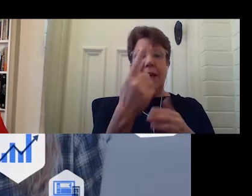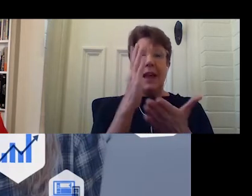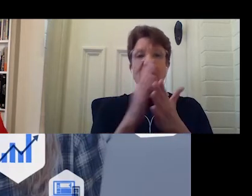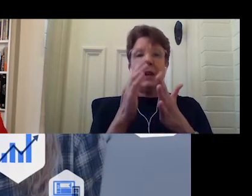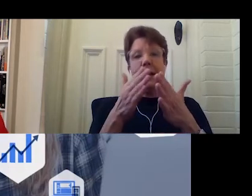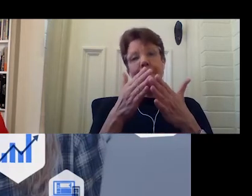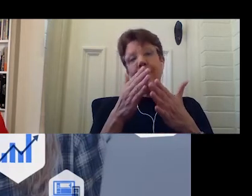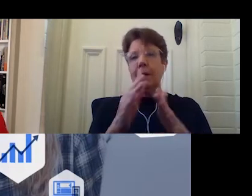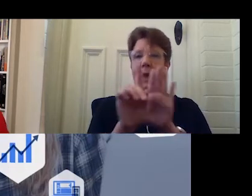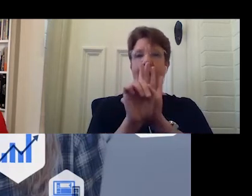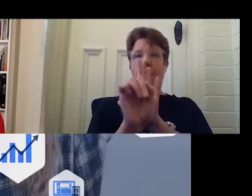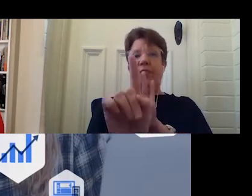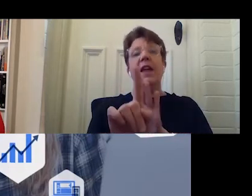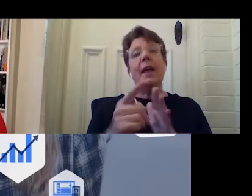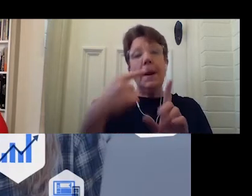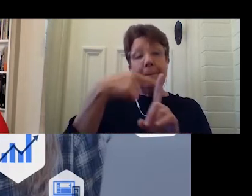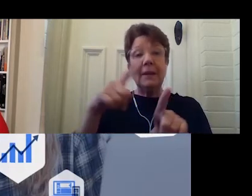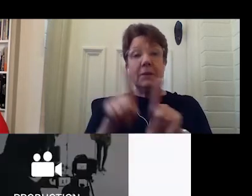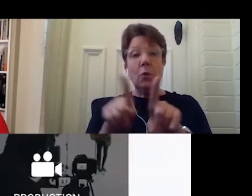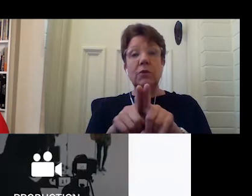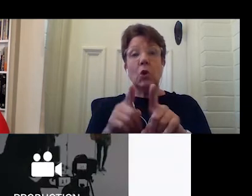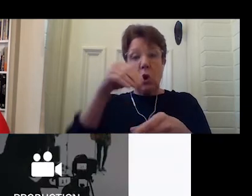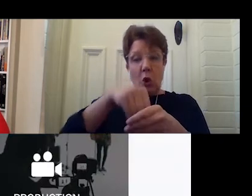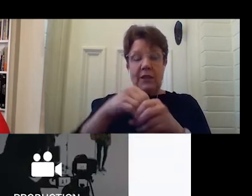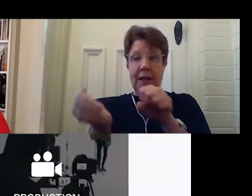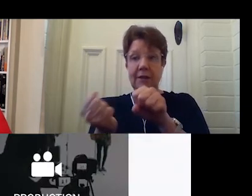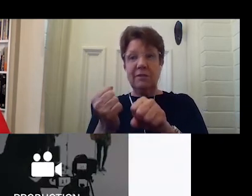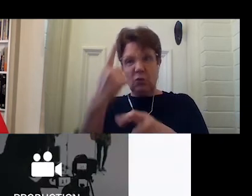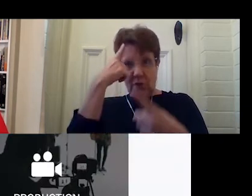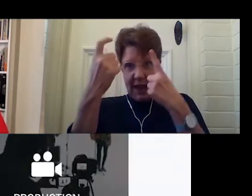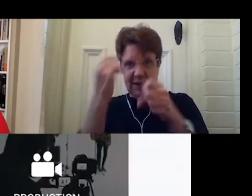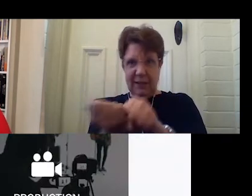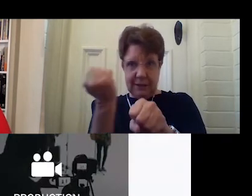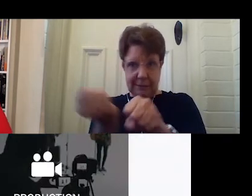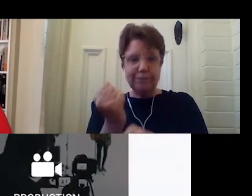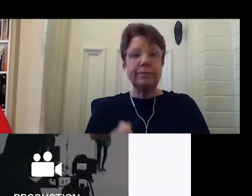For those of you who are interested in using YouTube for marketing